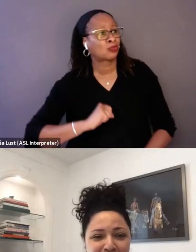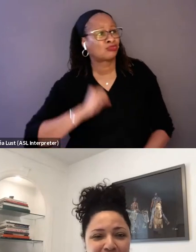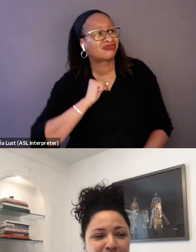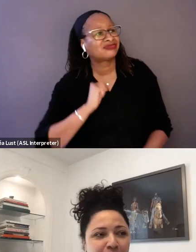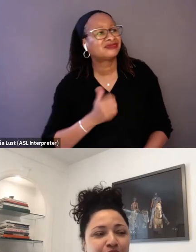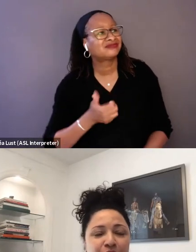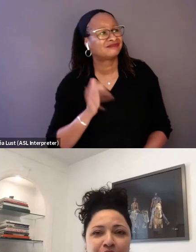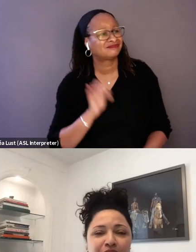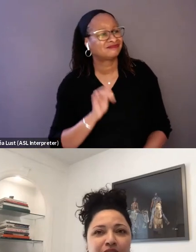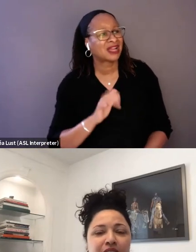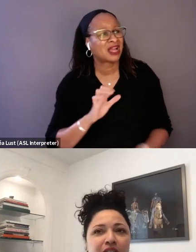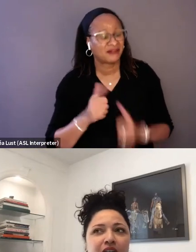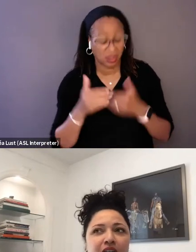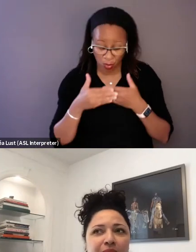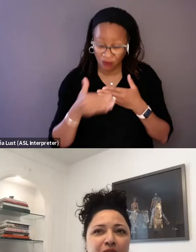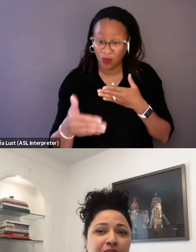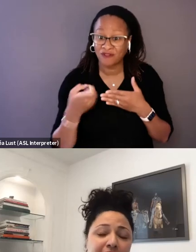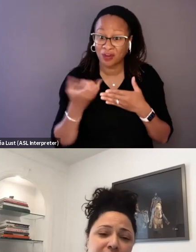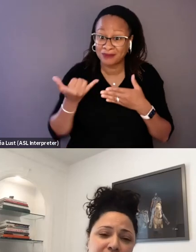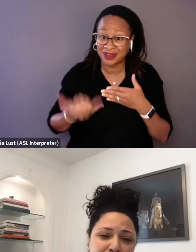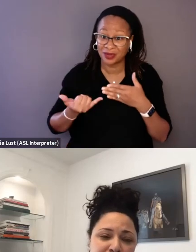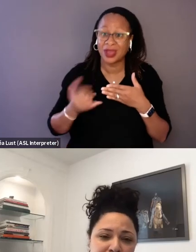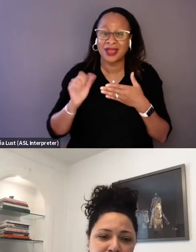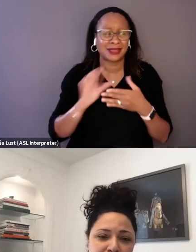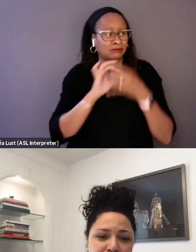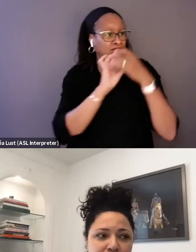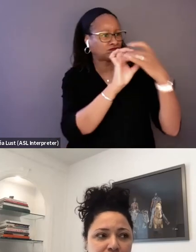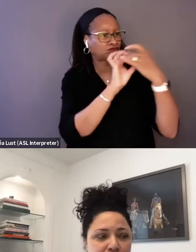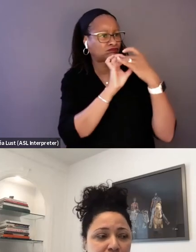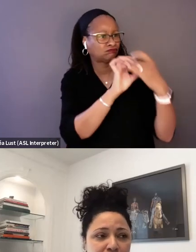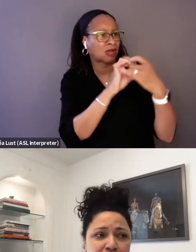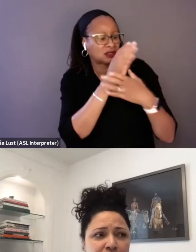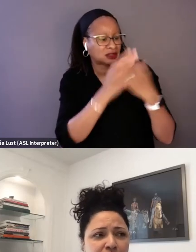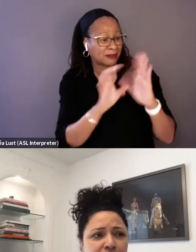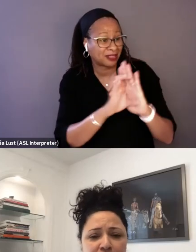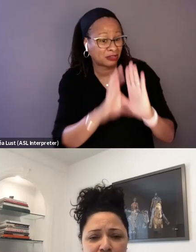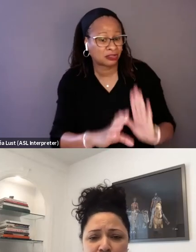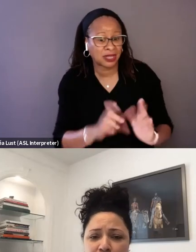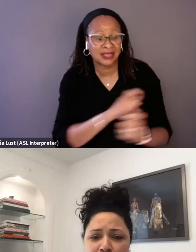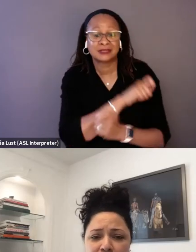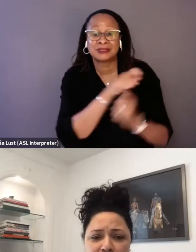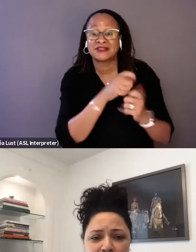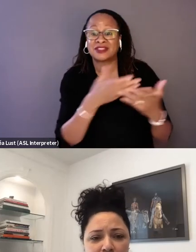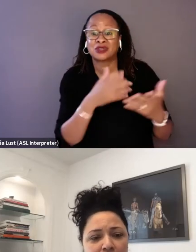of how to move forward and can relate to some of these characters, you know especially those that are not no longer with us.